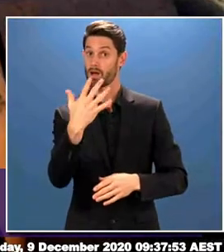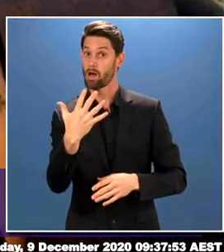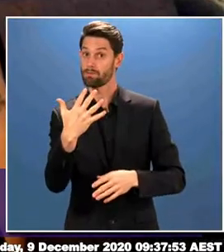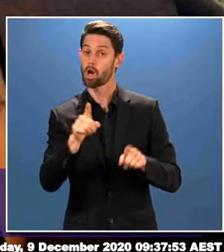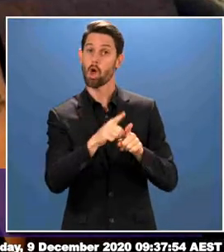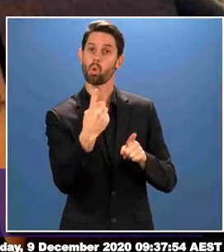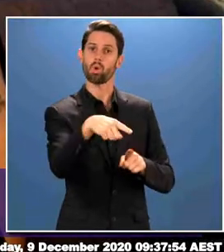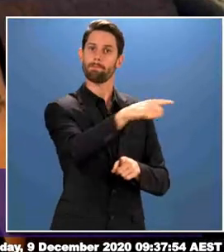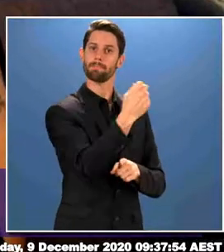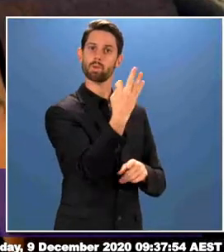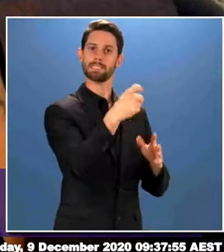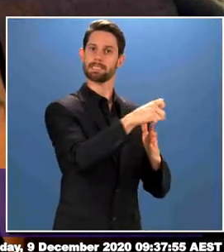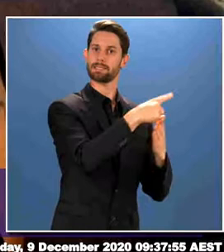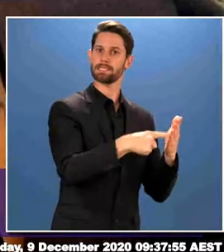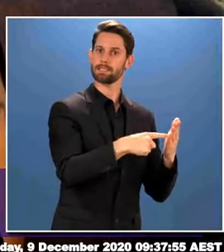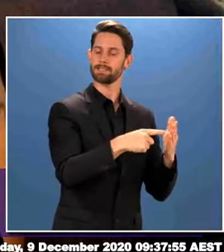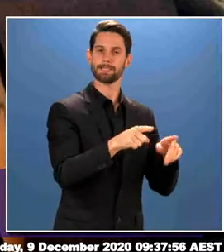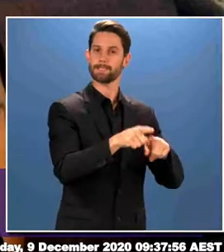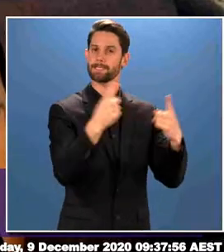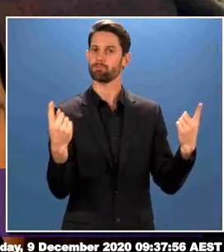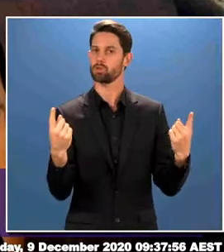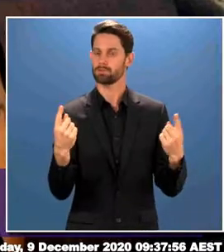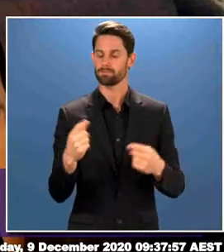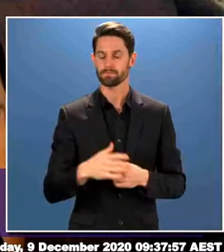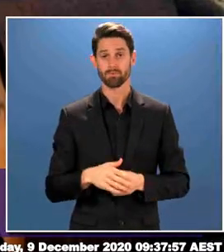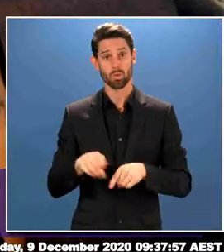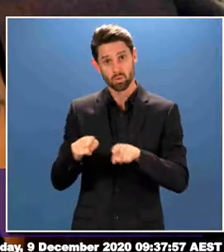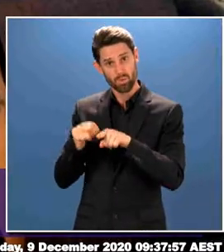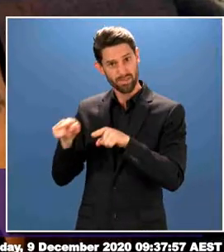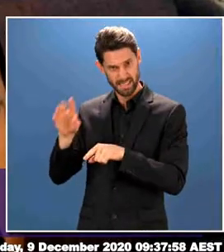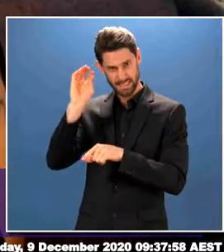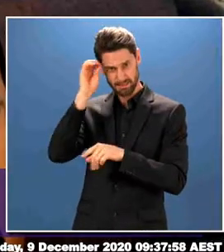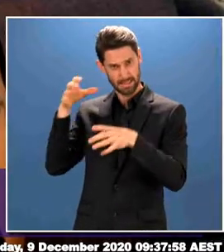Also, the Co-design Committee thought it was important that the Summit